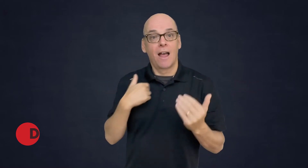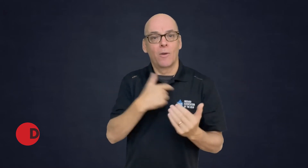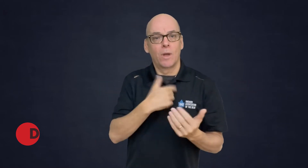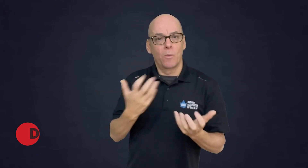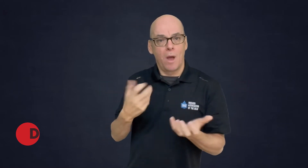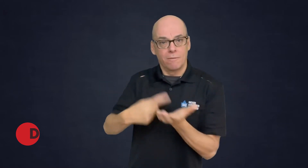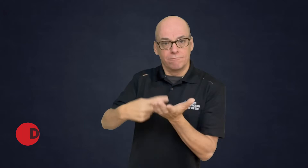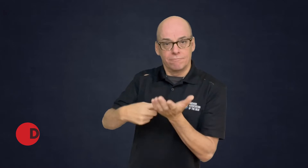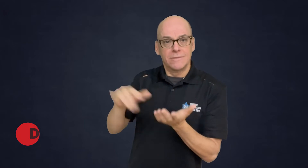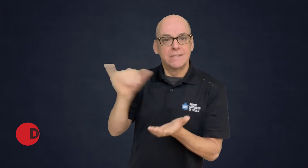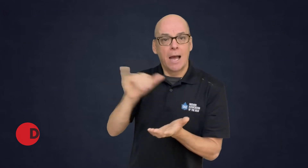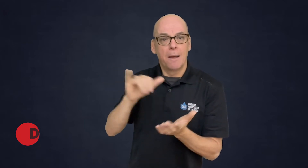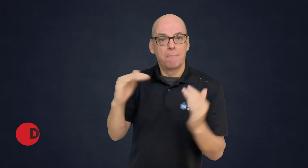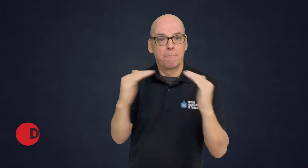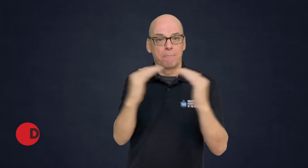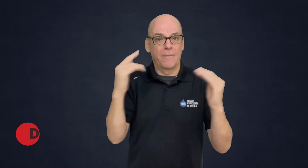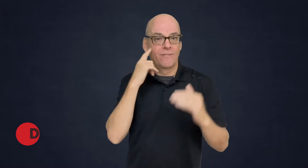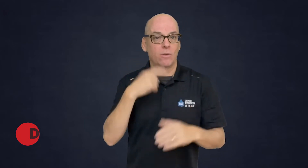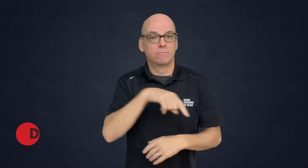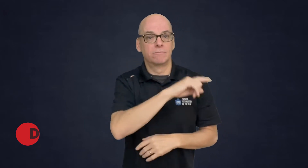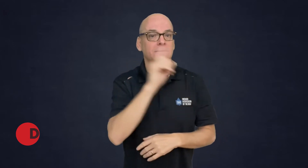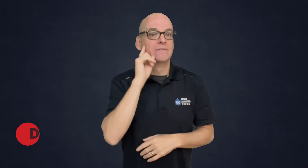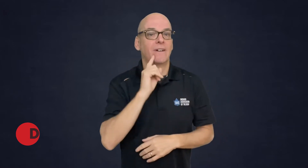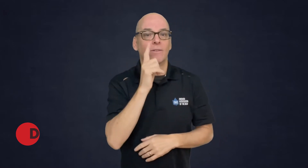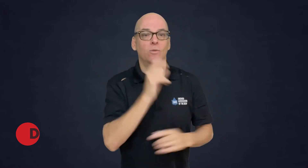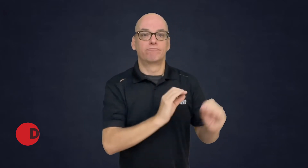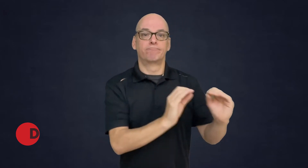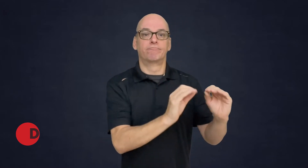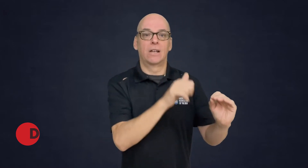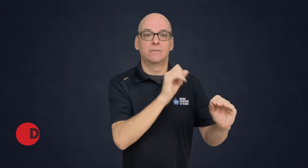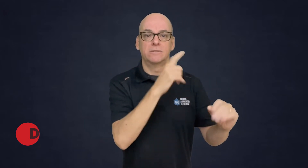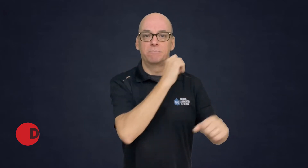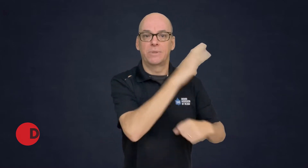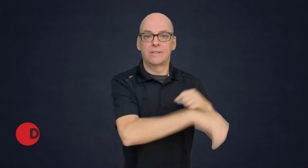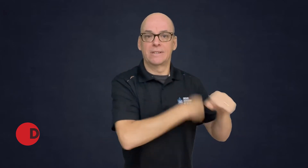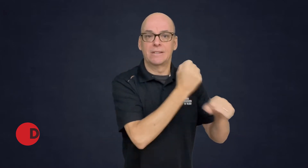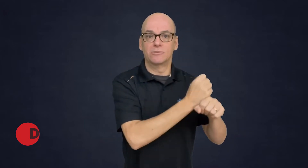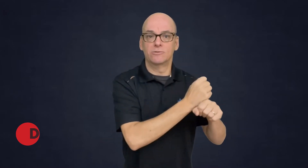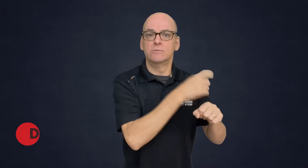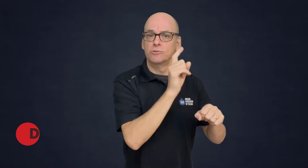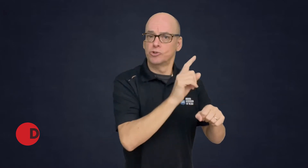Now we want to explore doing the same for those Deaf people who taught ASL for many years,